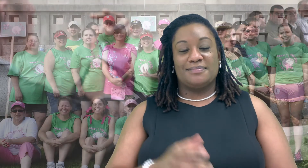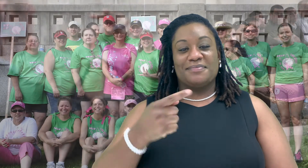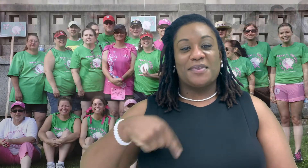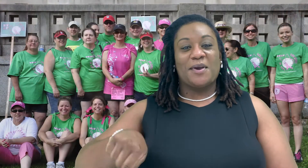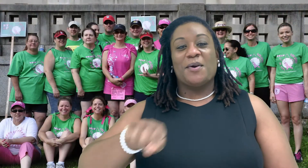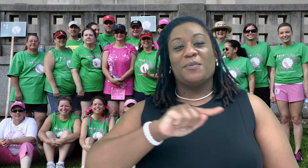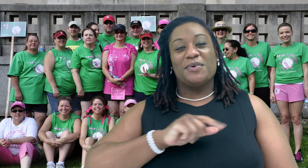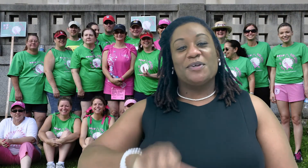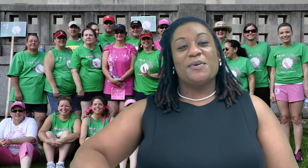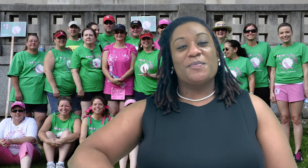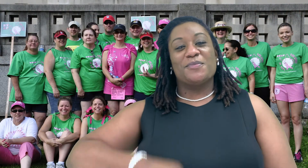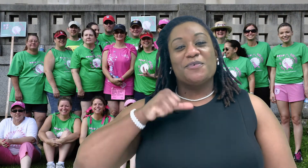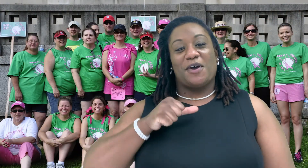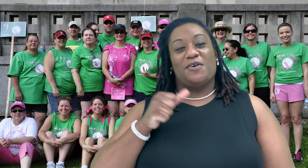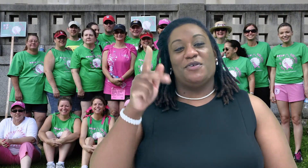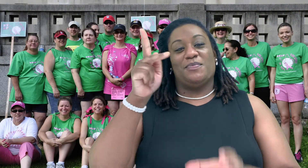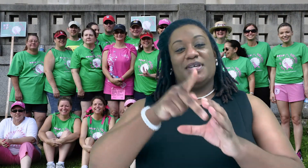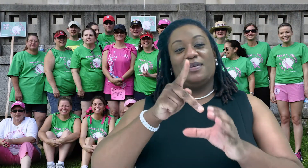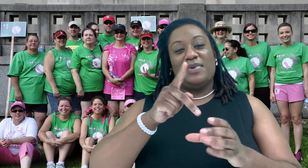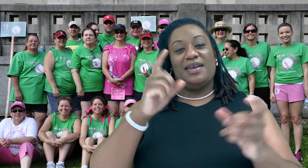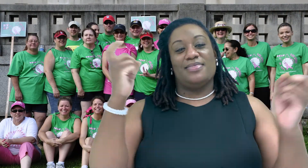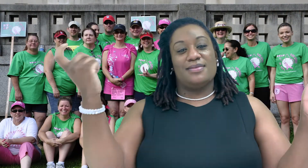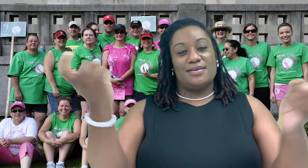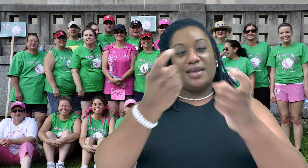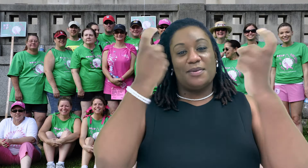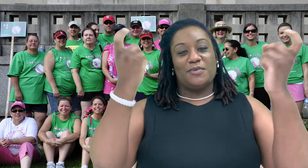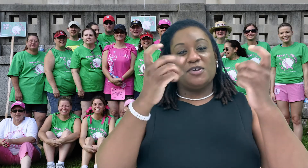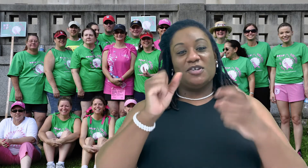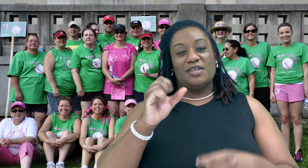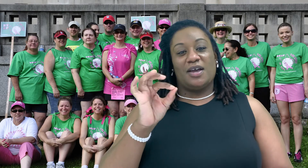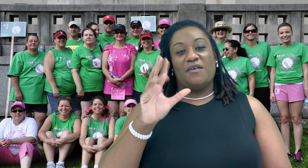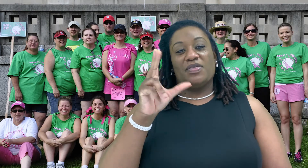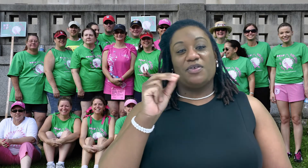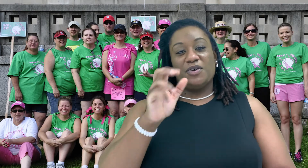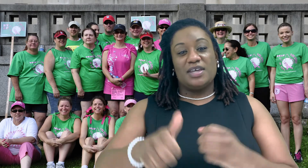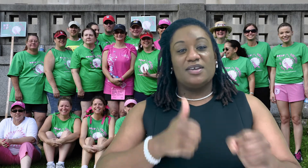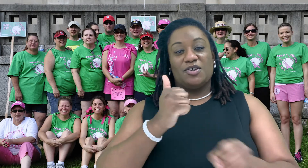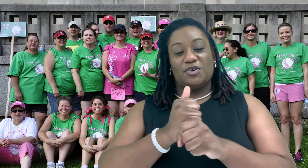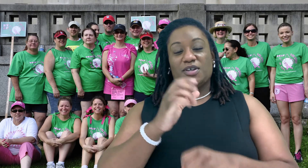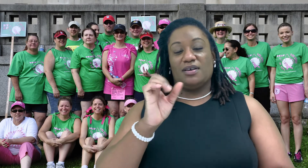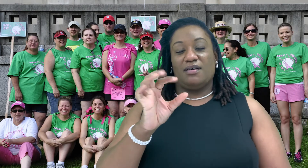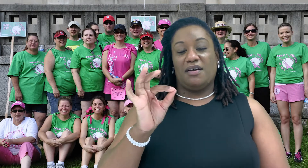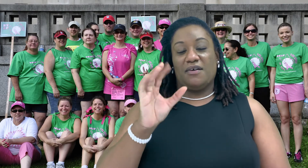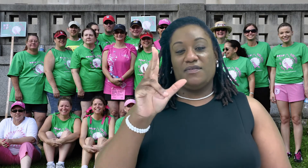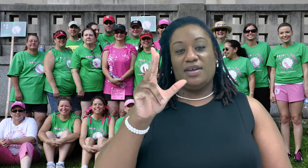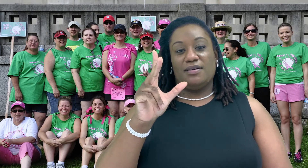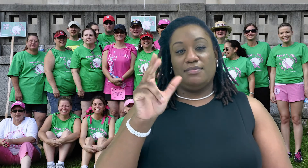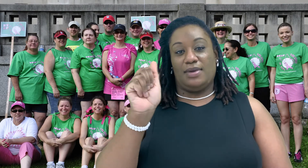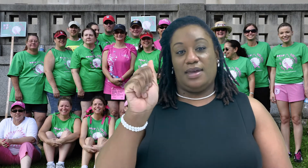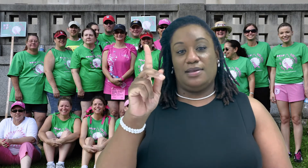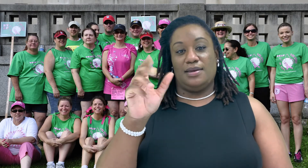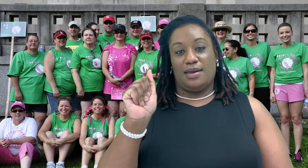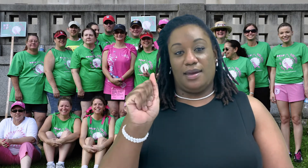We are proud to participate in the celebration of 30 years of ADA